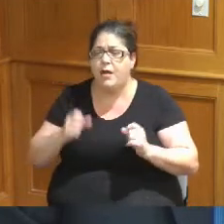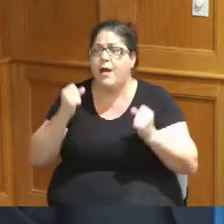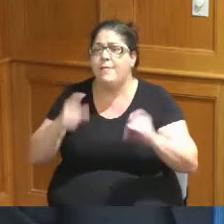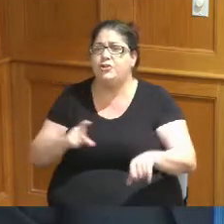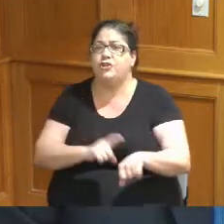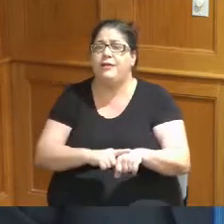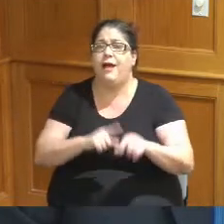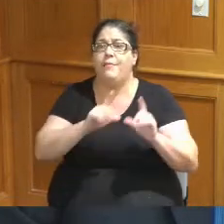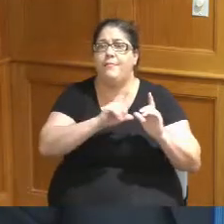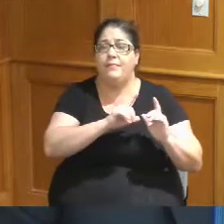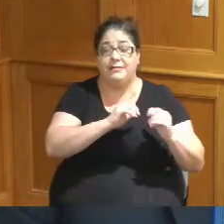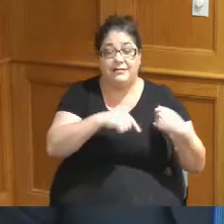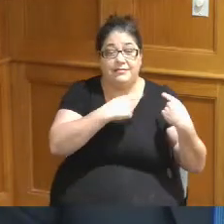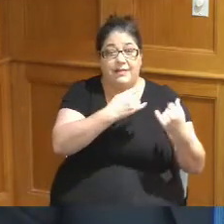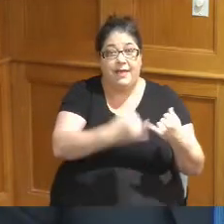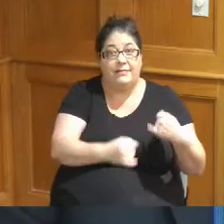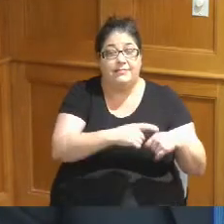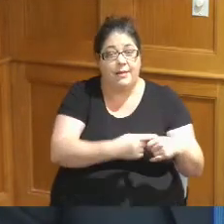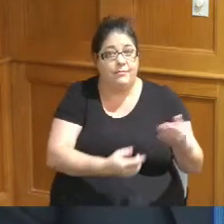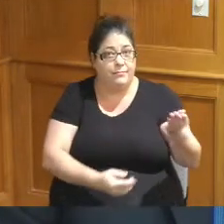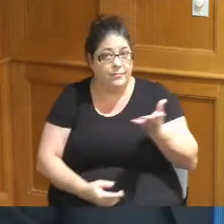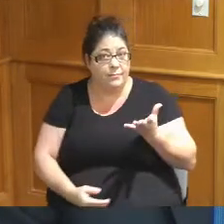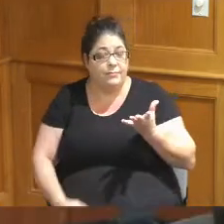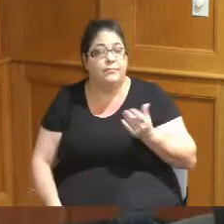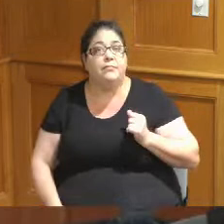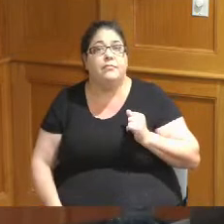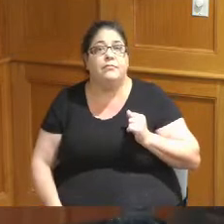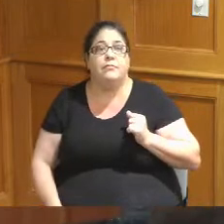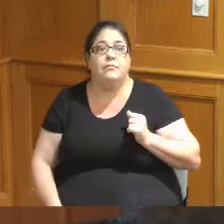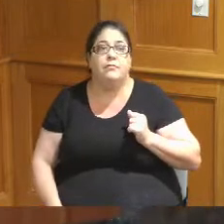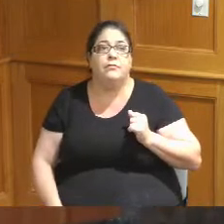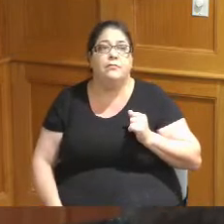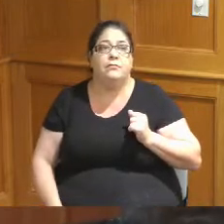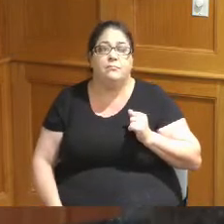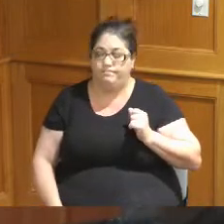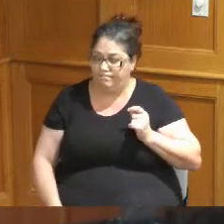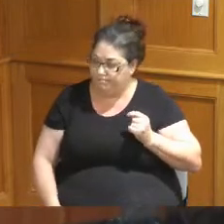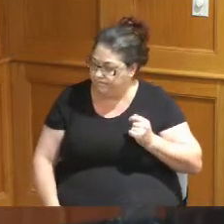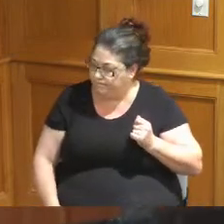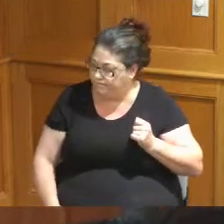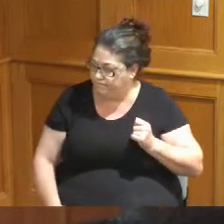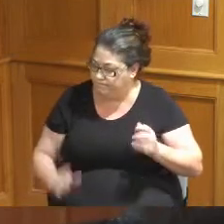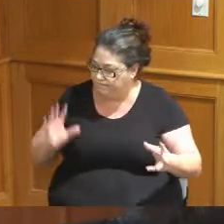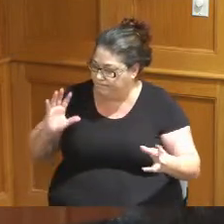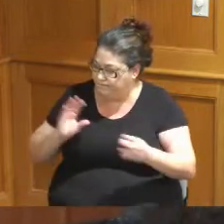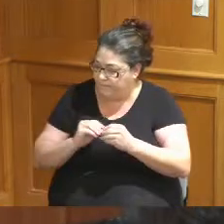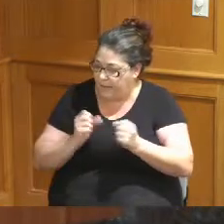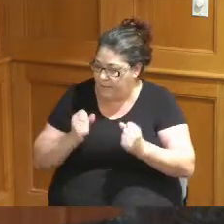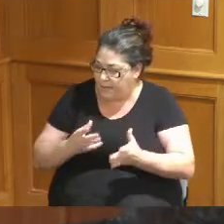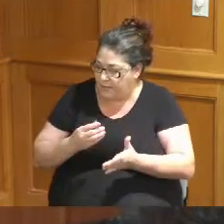elapsed since the last time since the last one you know I honestly could not say I think we are